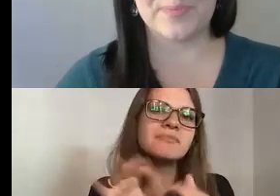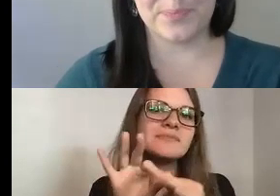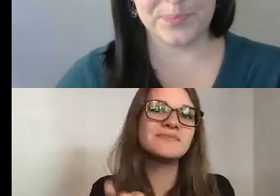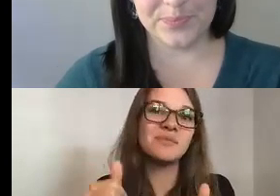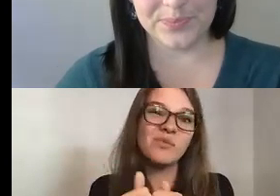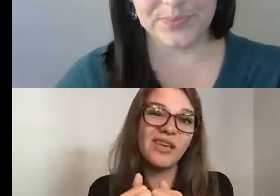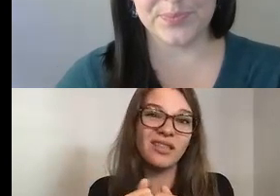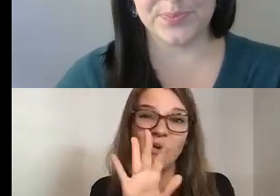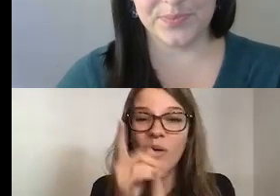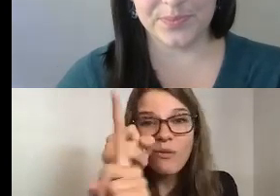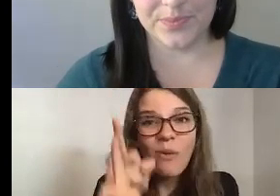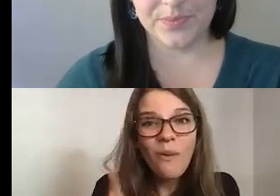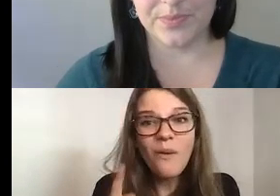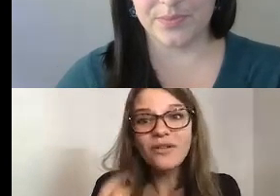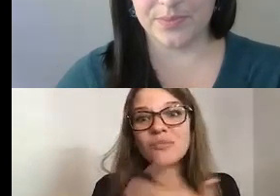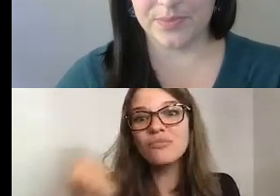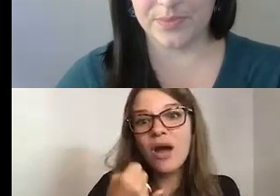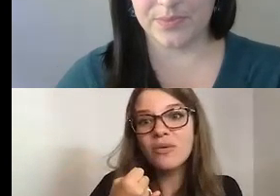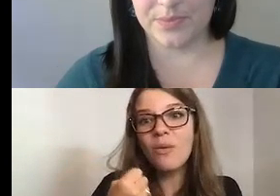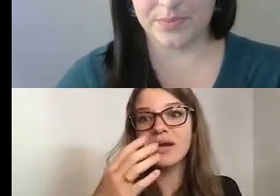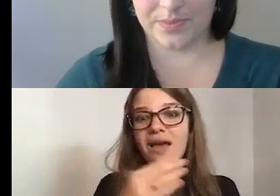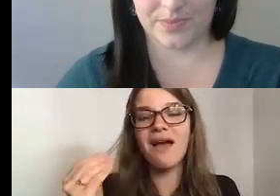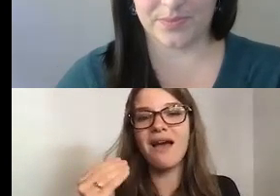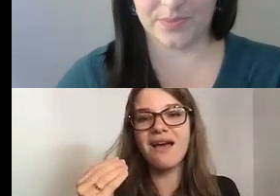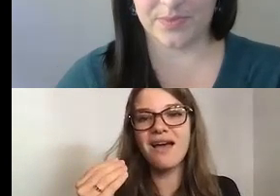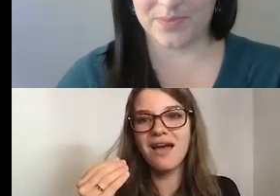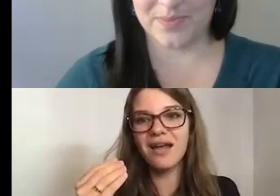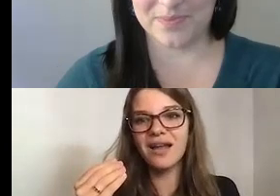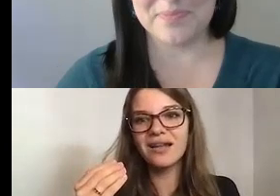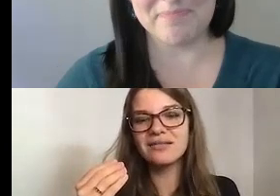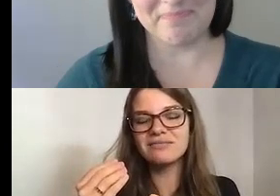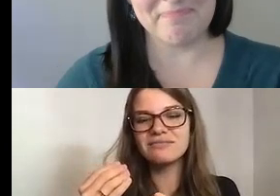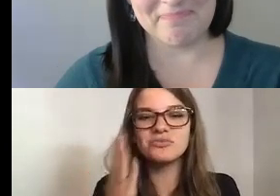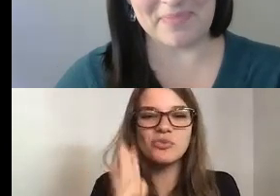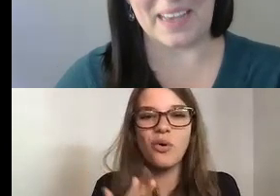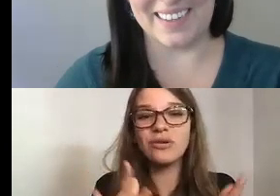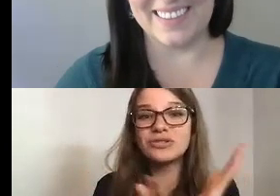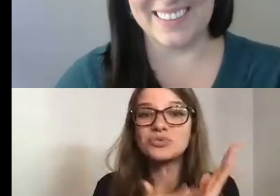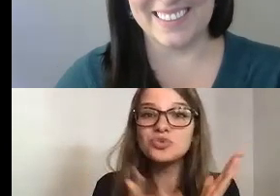goals priorities and you know knowing that screen time is just one small slice of life right now